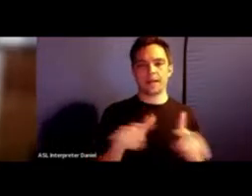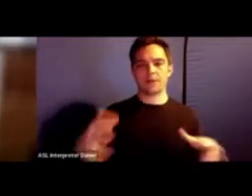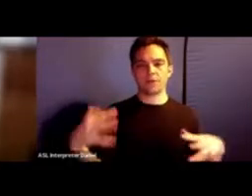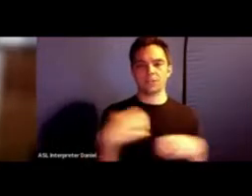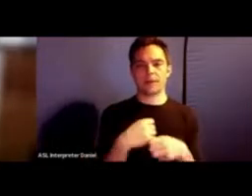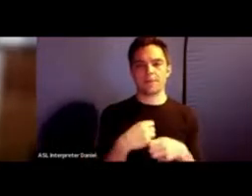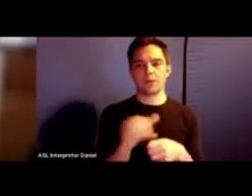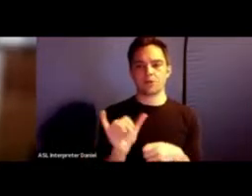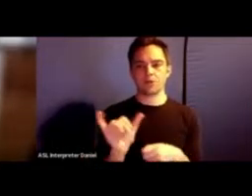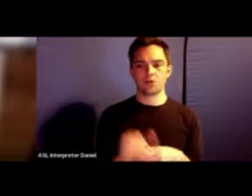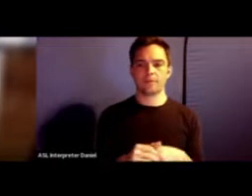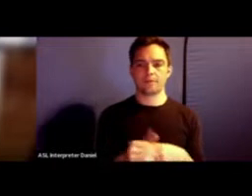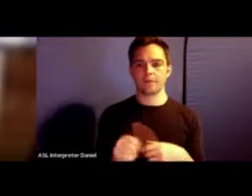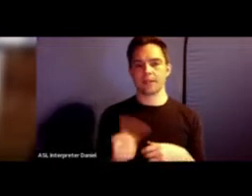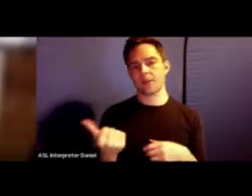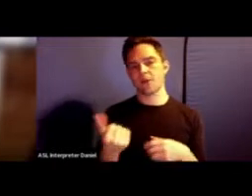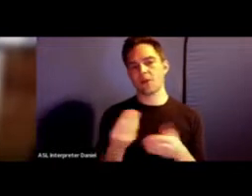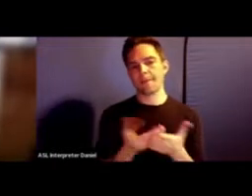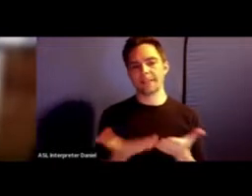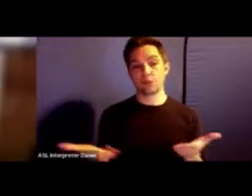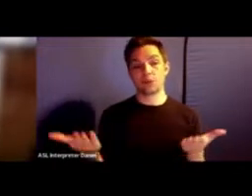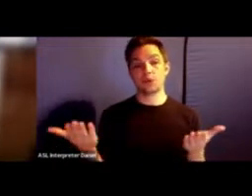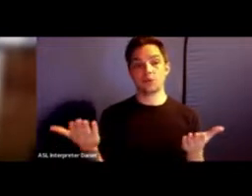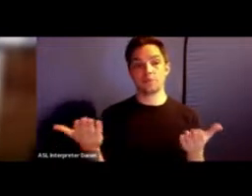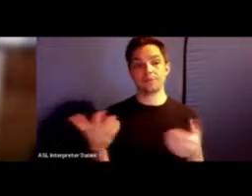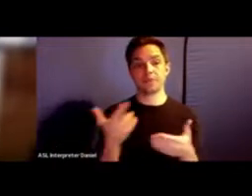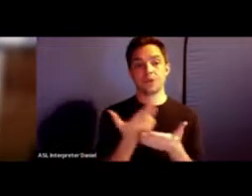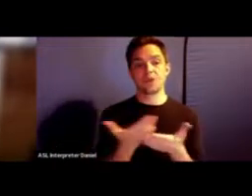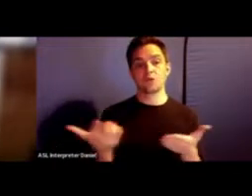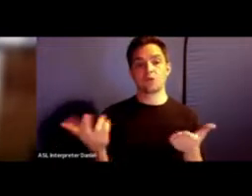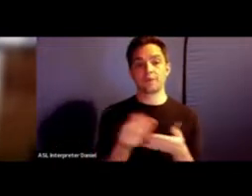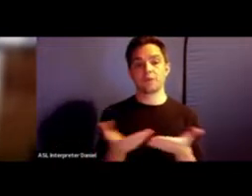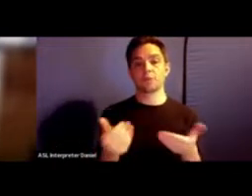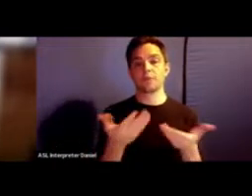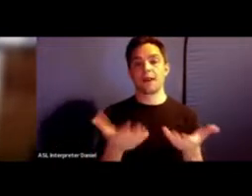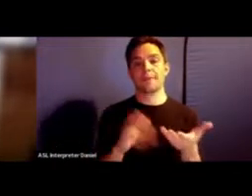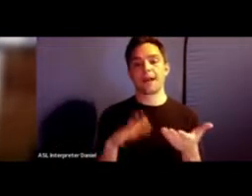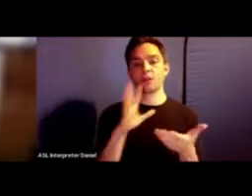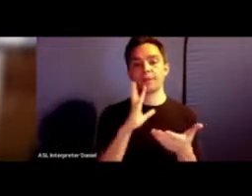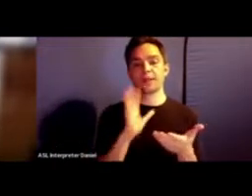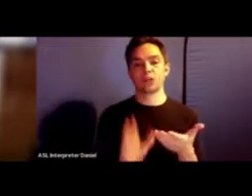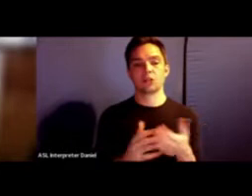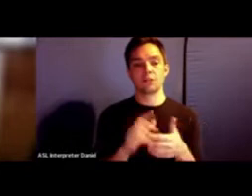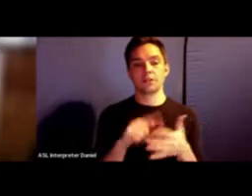and any other materials resource materials provided by our speakers. These will be posted